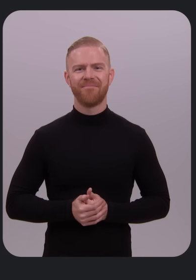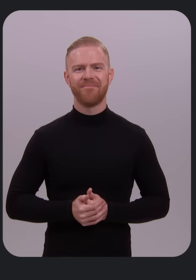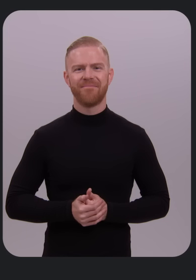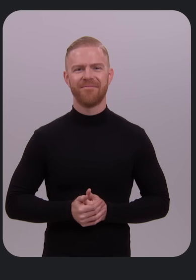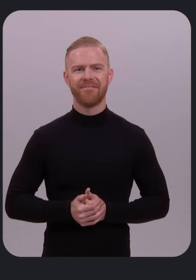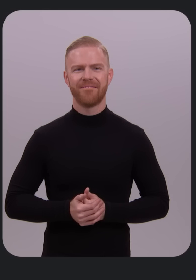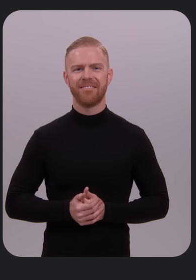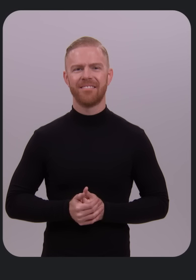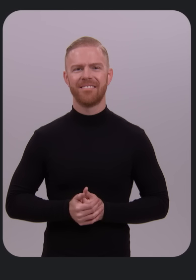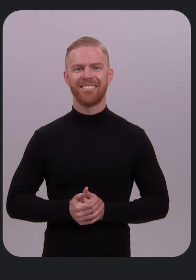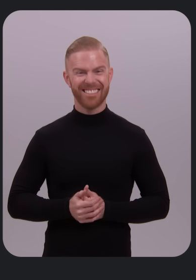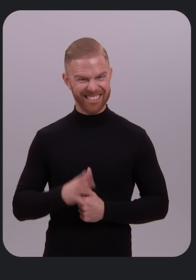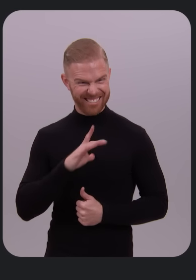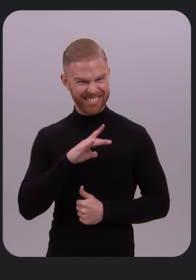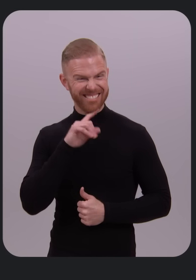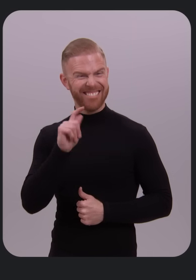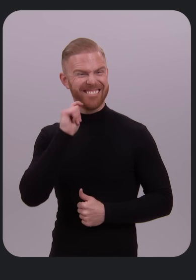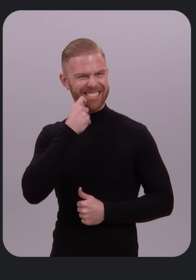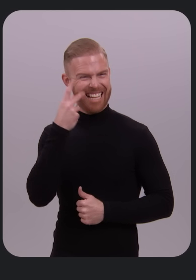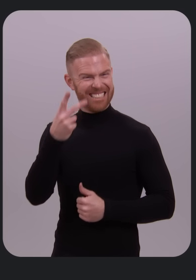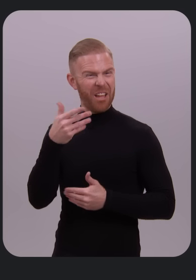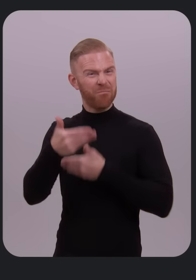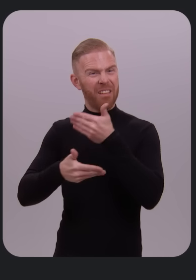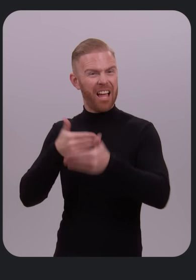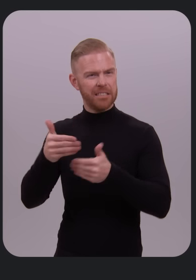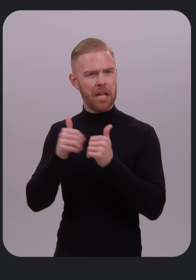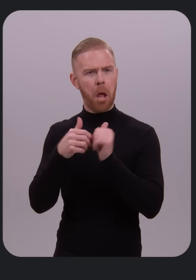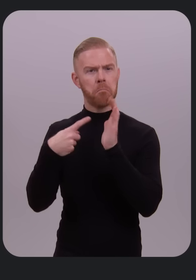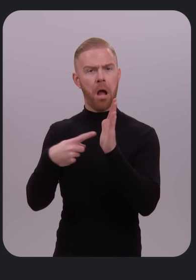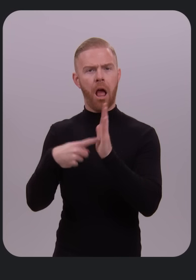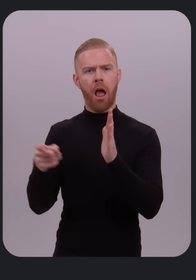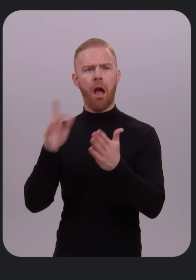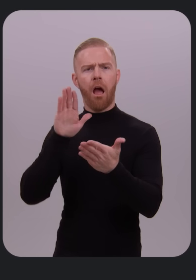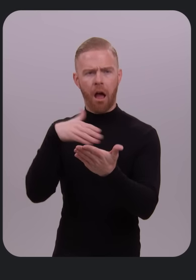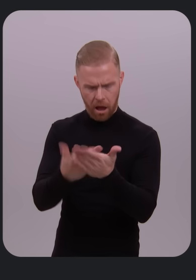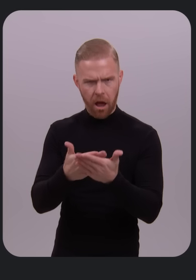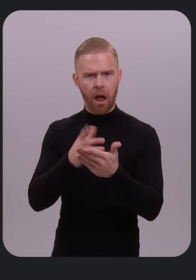Pretty cool to see the process of how the model gets to the answer of 39.